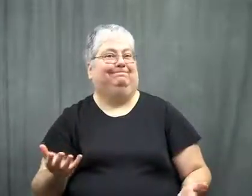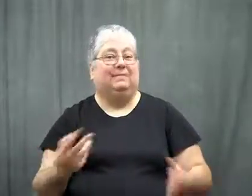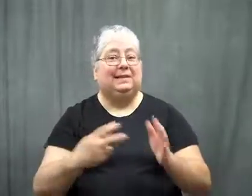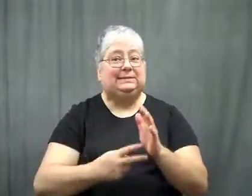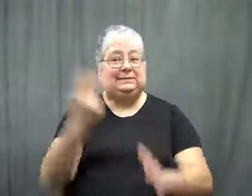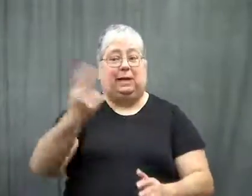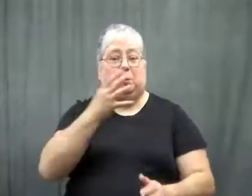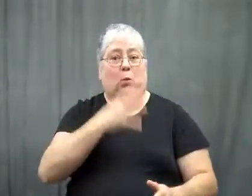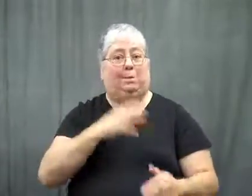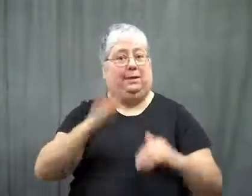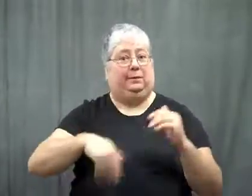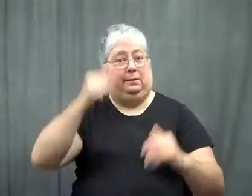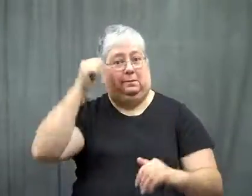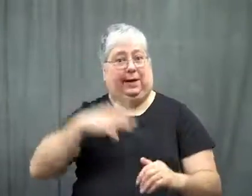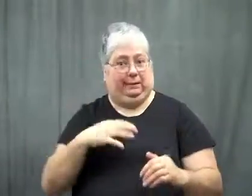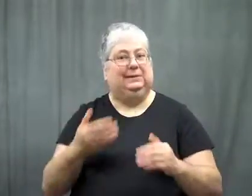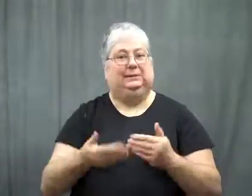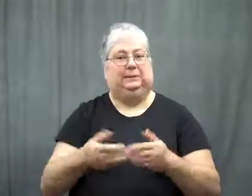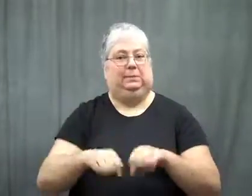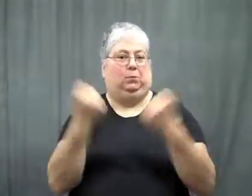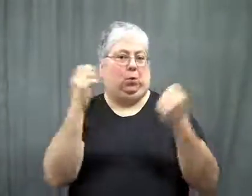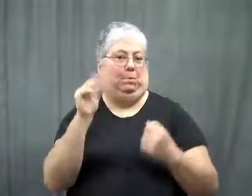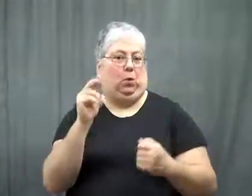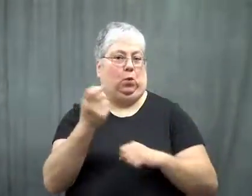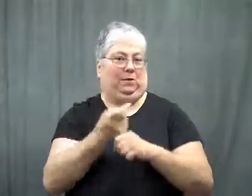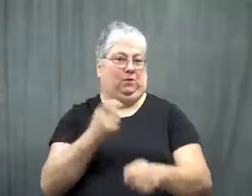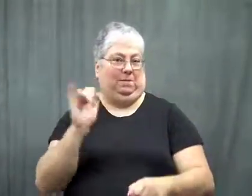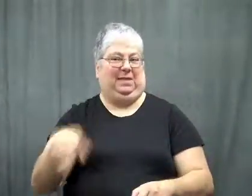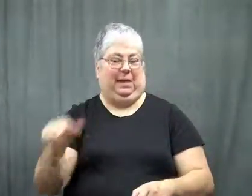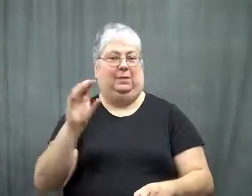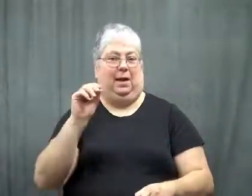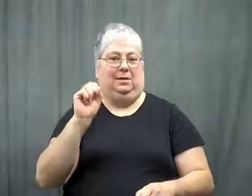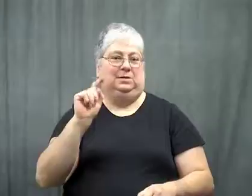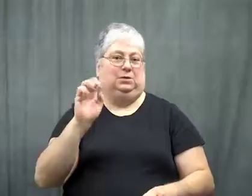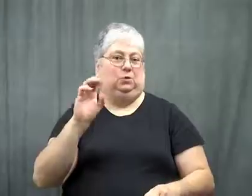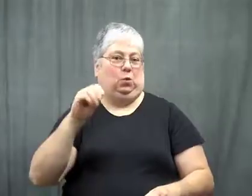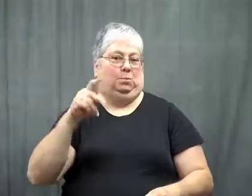Women have double the number of fractures due to osteoporosis as compared to men.